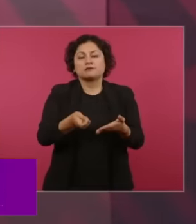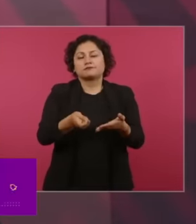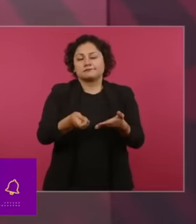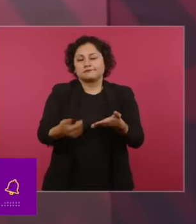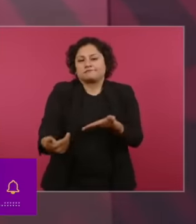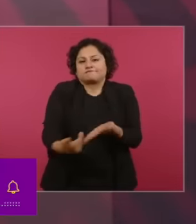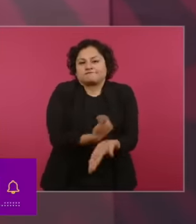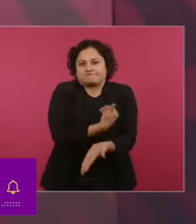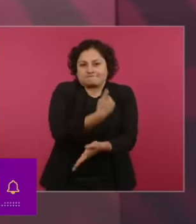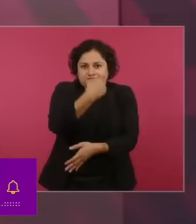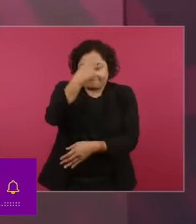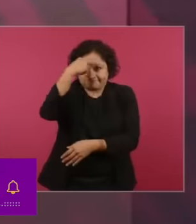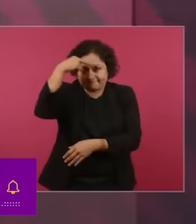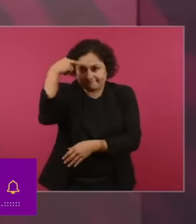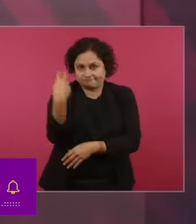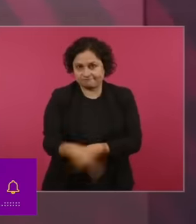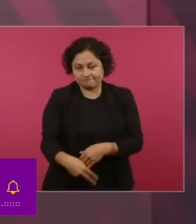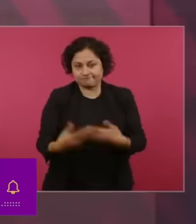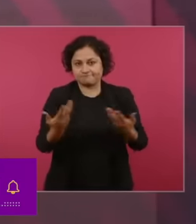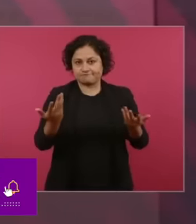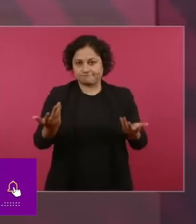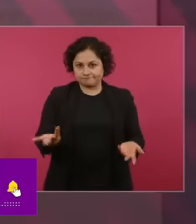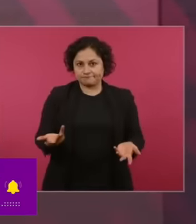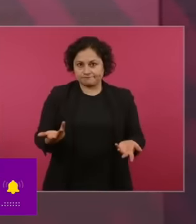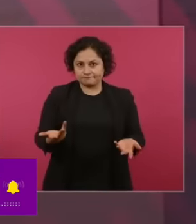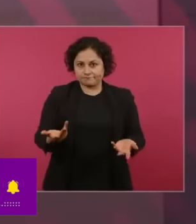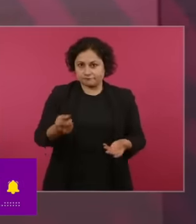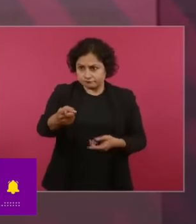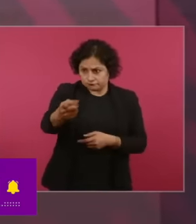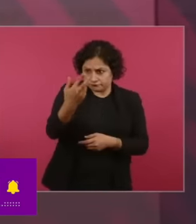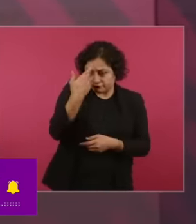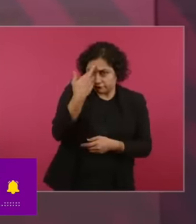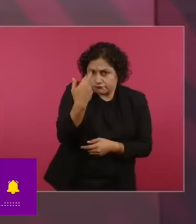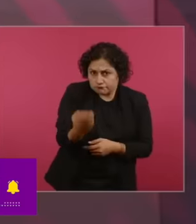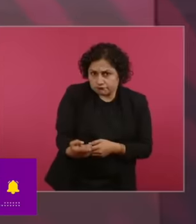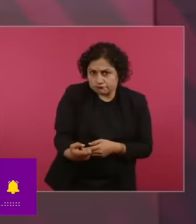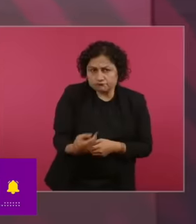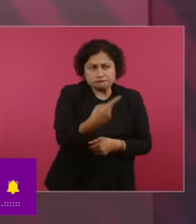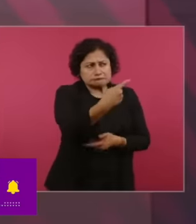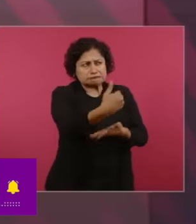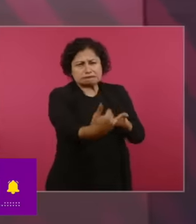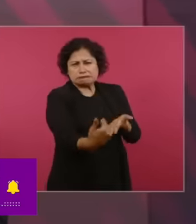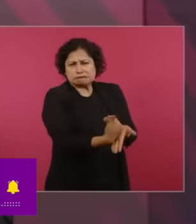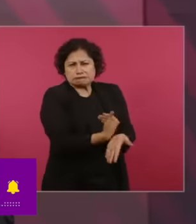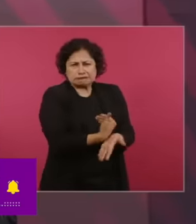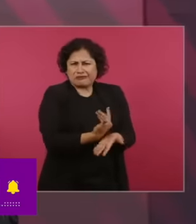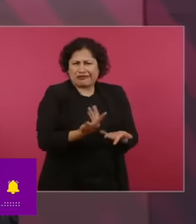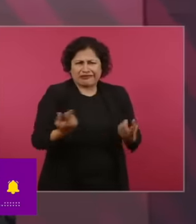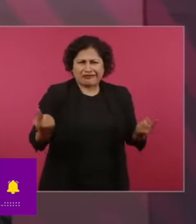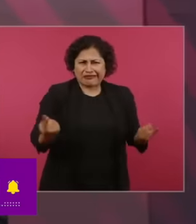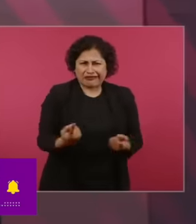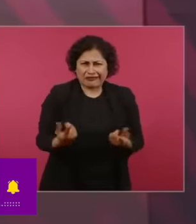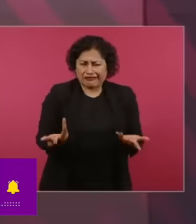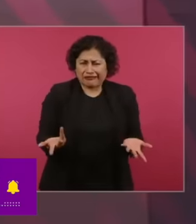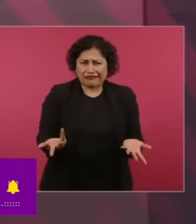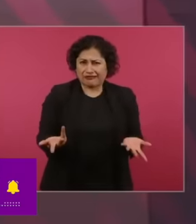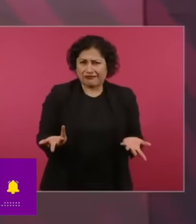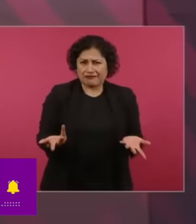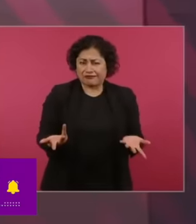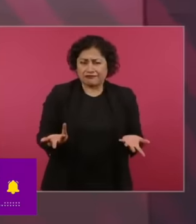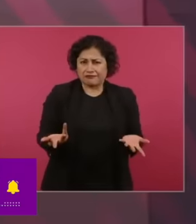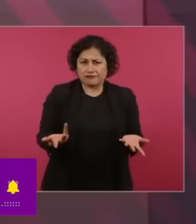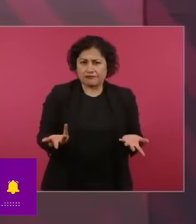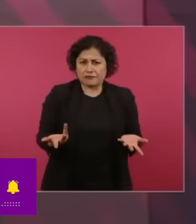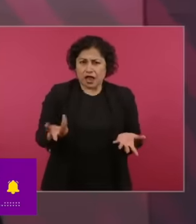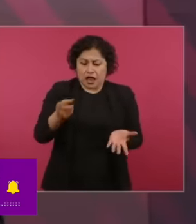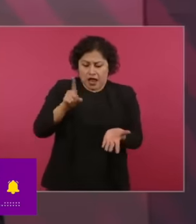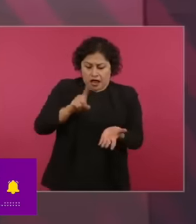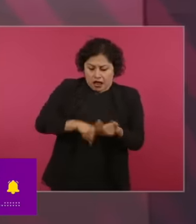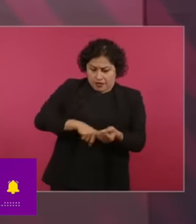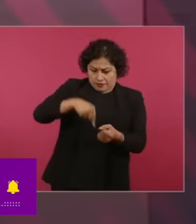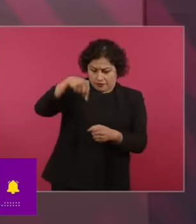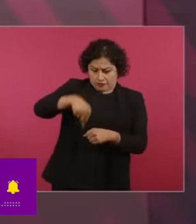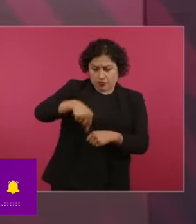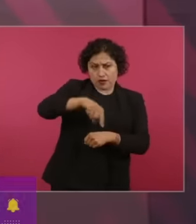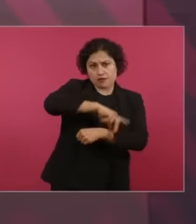they have to get involved in the matter of the differences we have